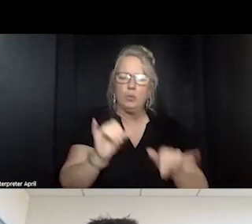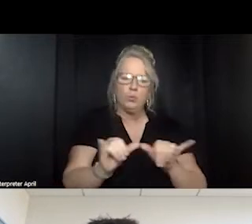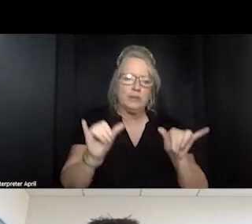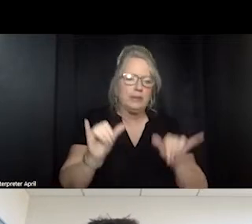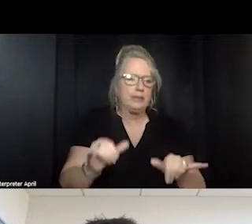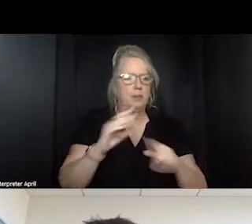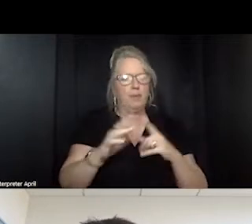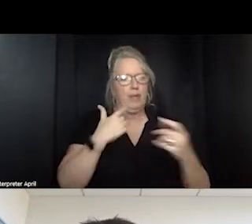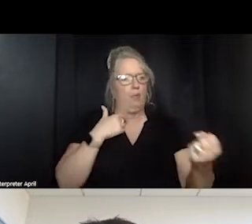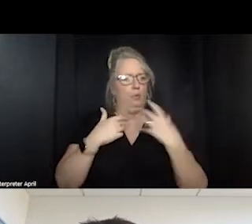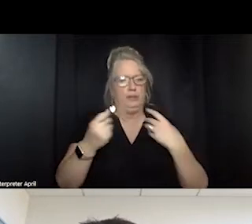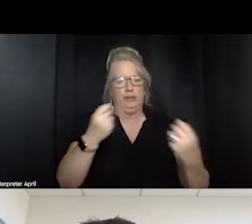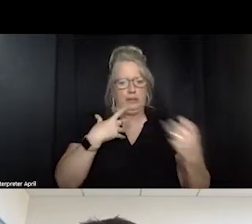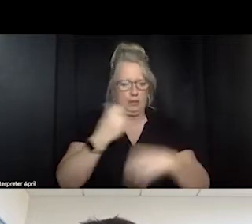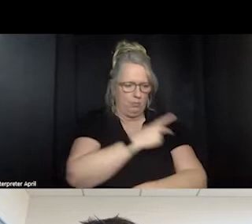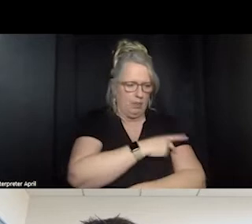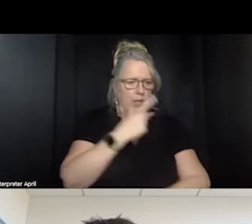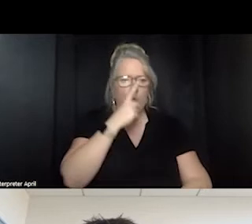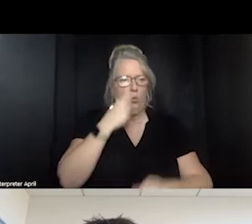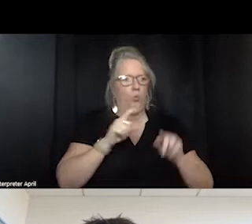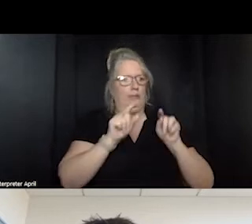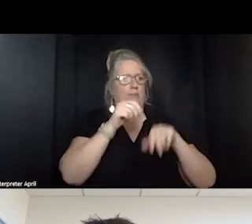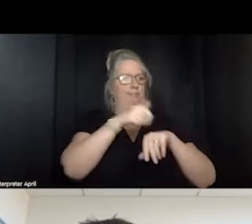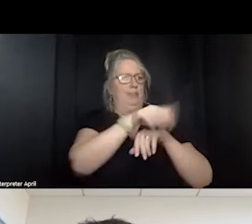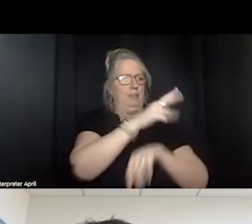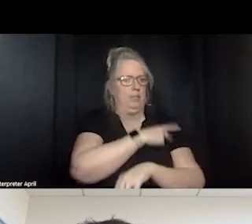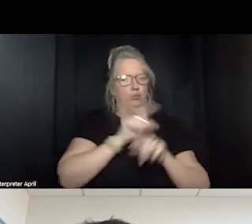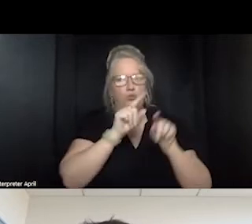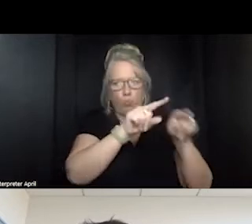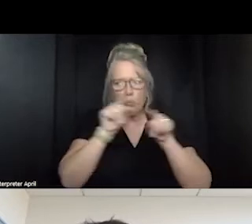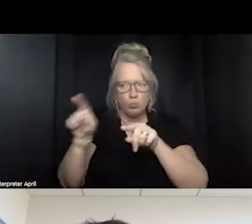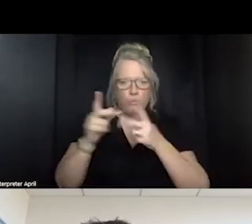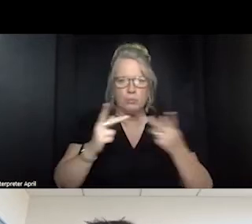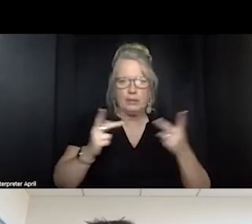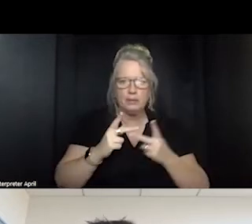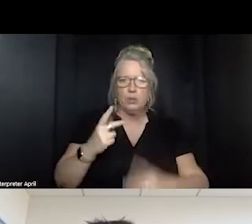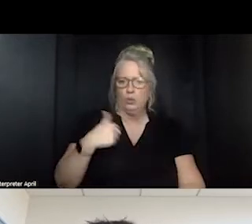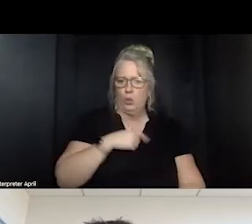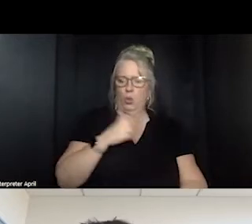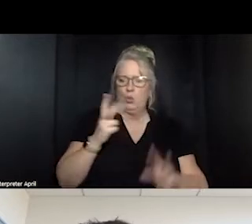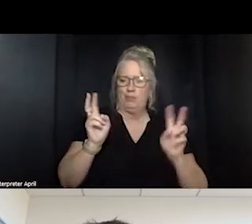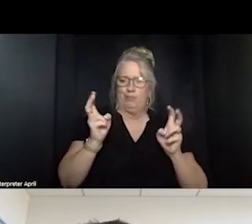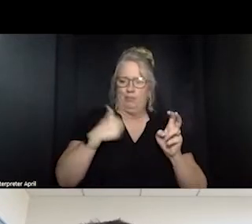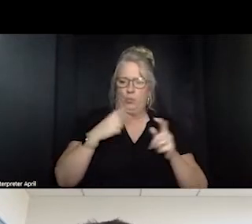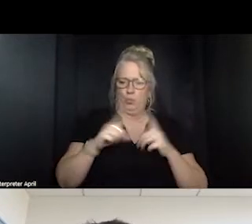PATIENTS. PLACES WE SEND PATIENTS TO. AND WE SERVE AS THIS KIND OF CONNECTING POINT TO ALL OF THEM.